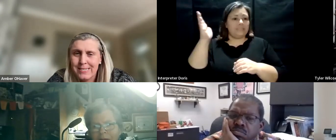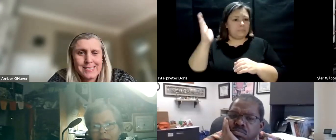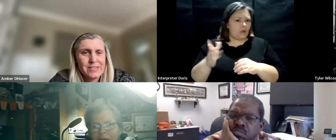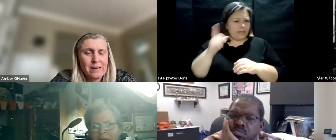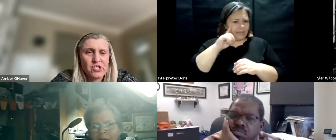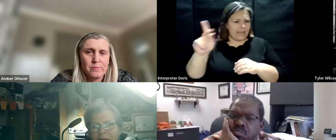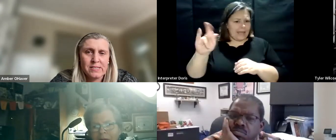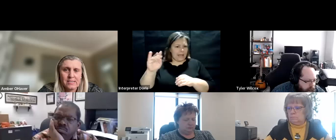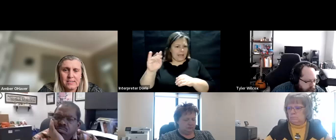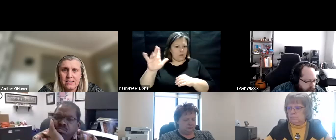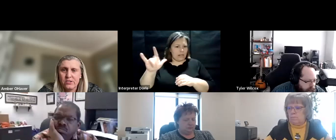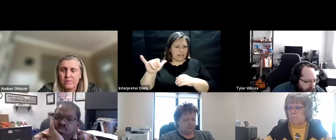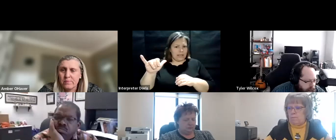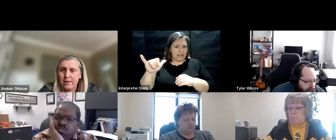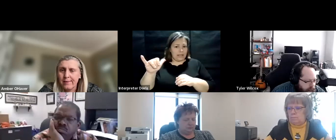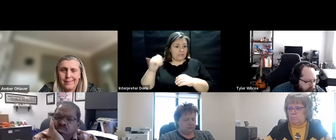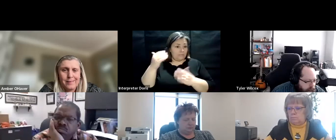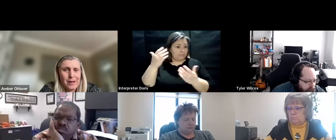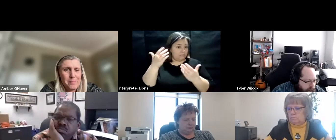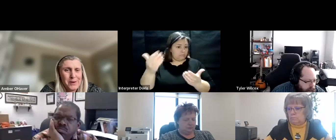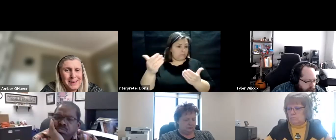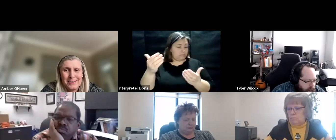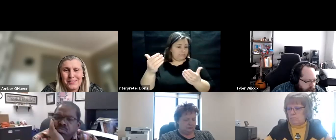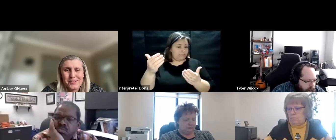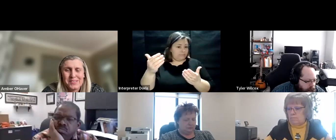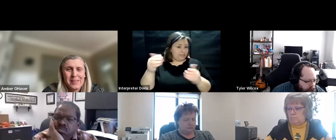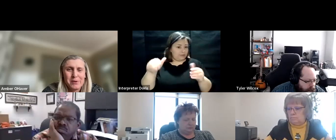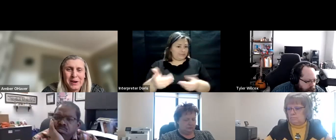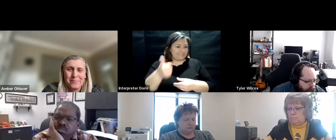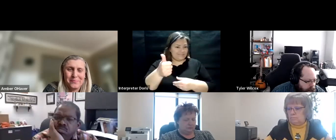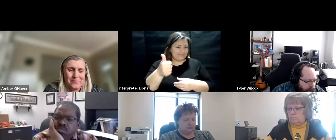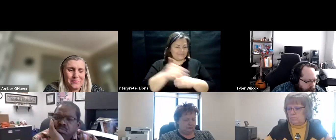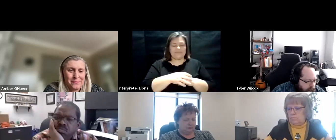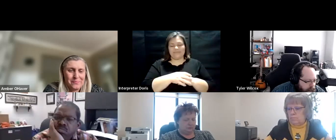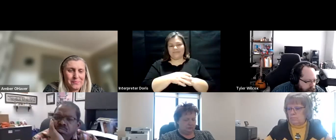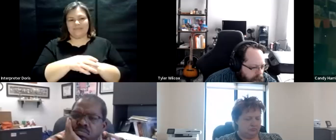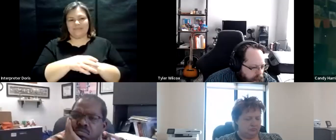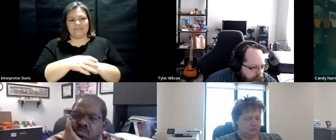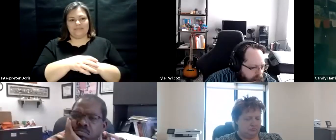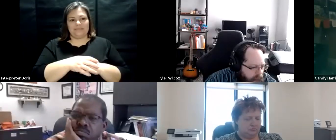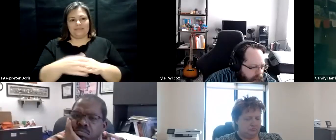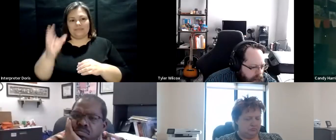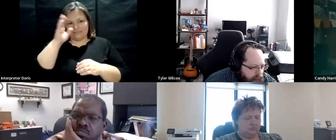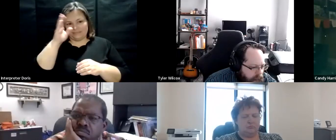This is amber. Thanks, Kathy, so it looks like our other speaker, Kimberly. So it looks like our other speaker Kimberley I believe she is here now.